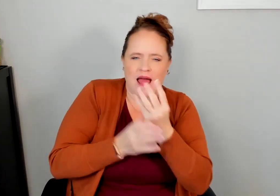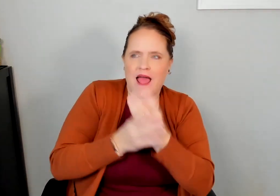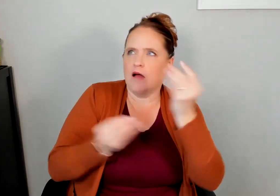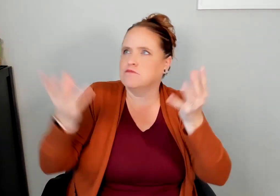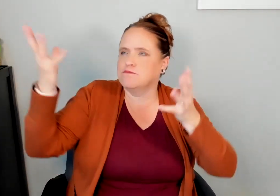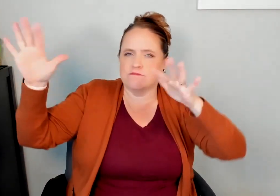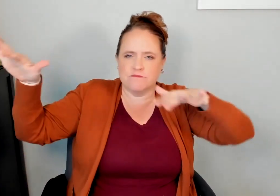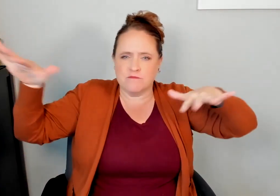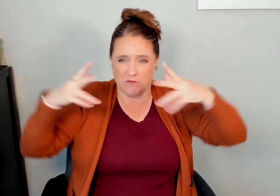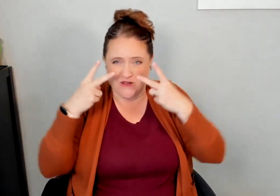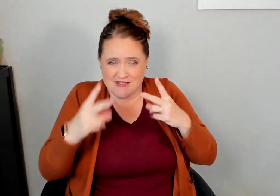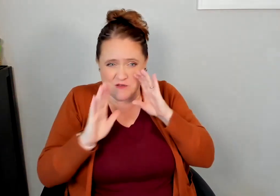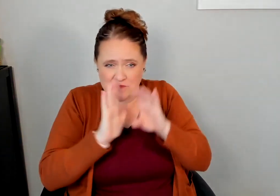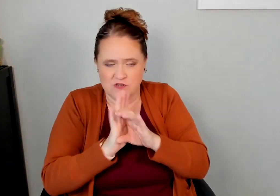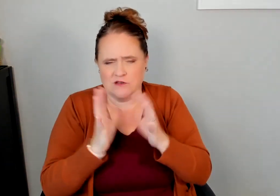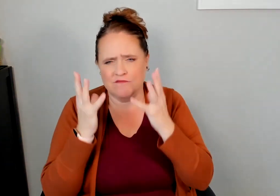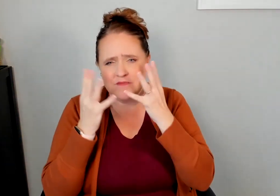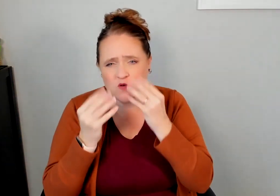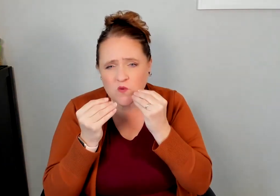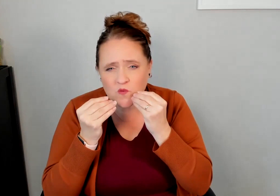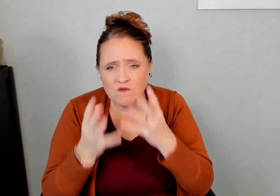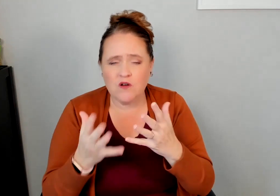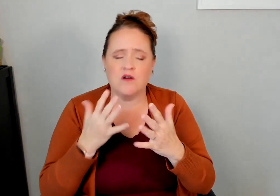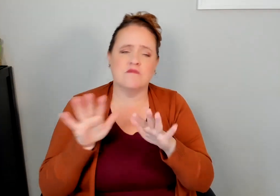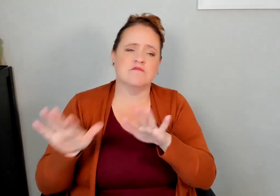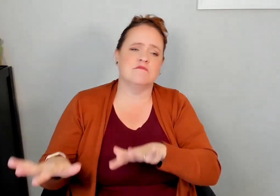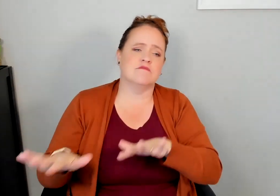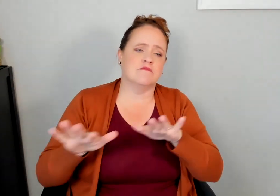the plants and the shade there at the pool you can see the picture it's just